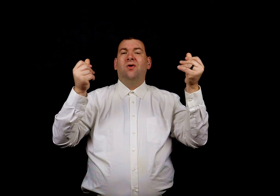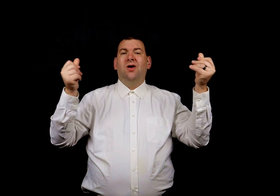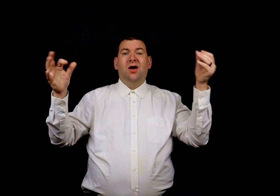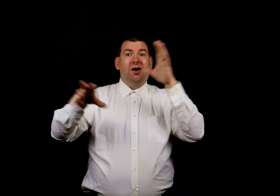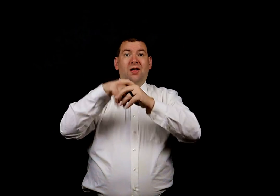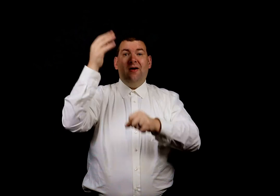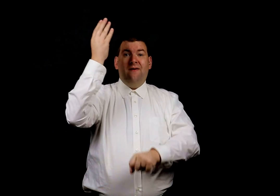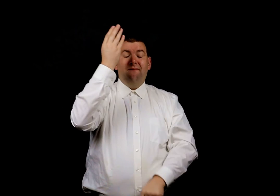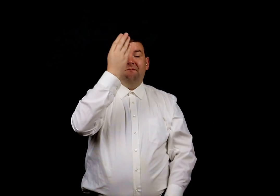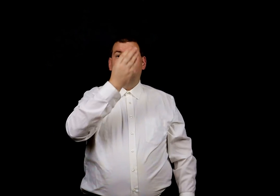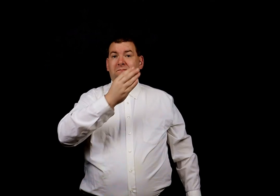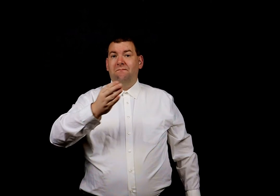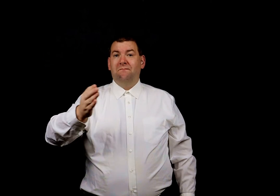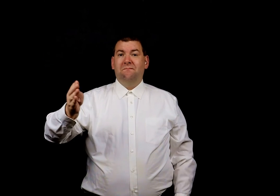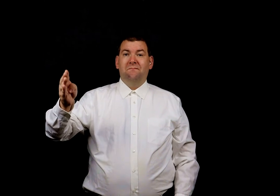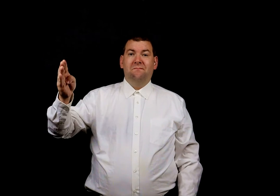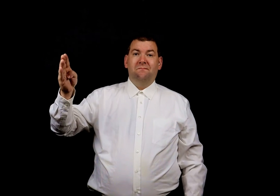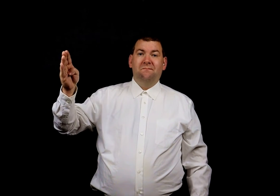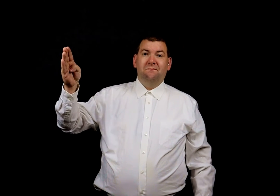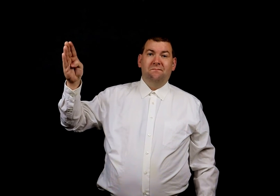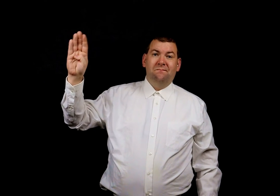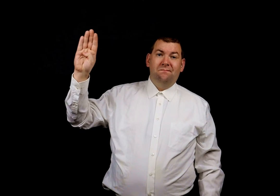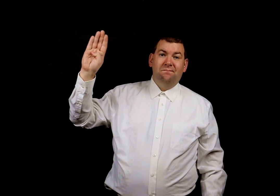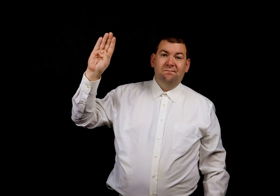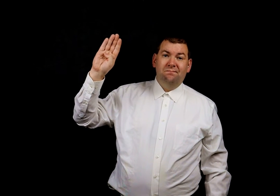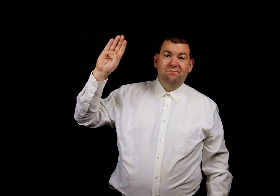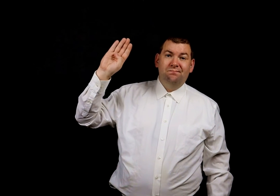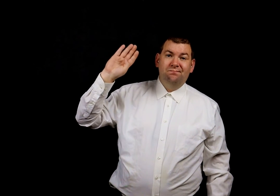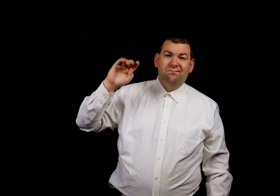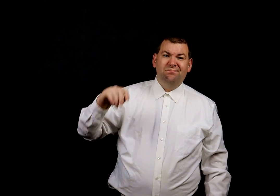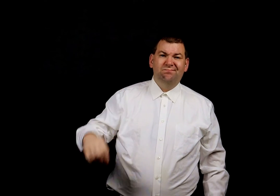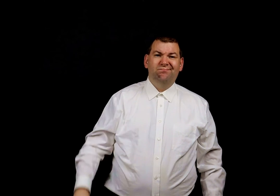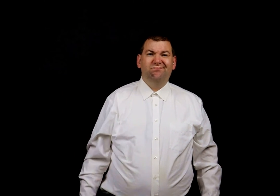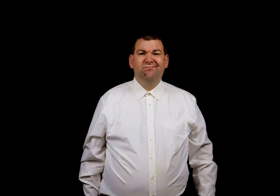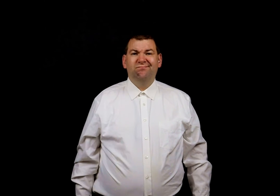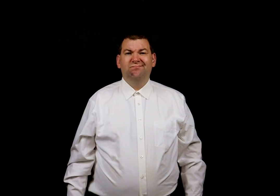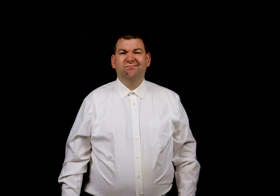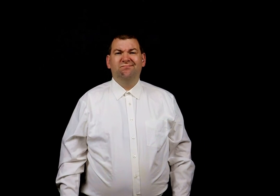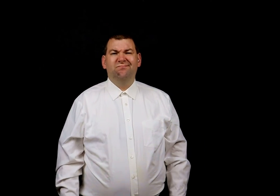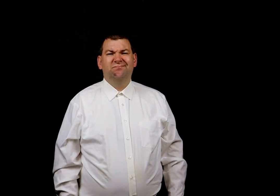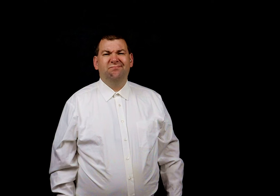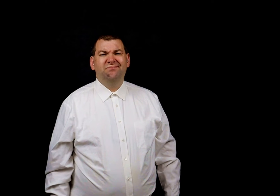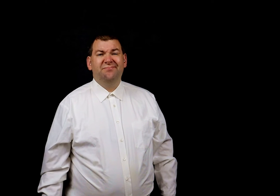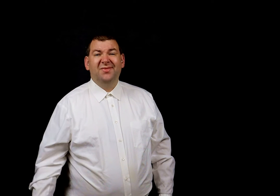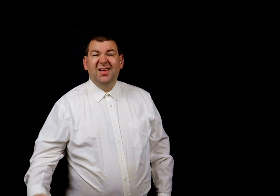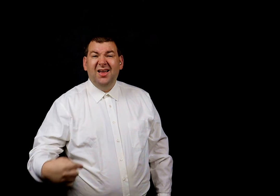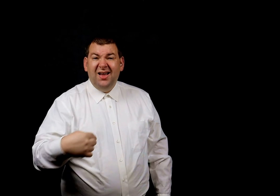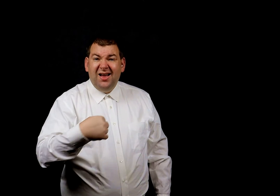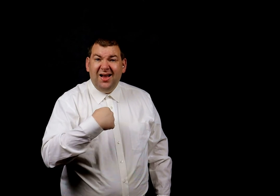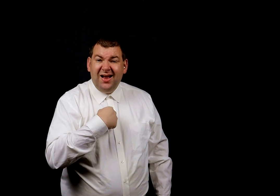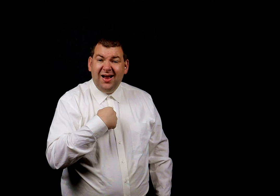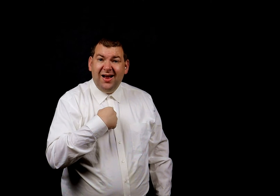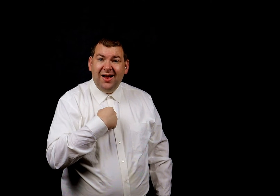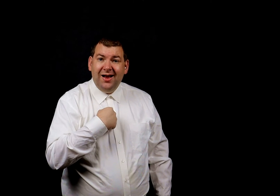out of the blue